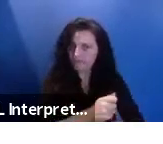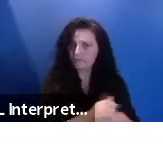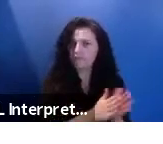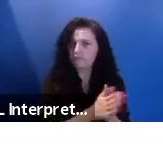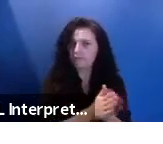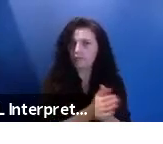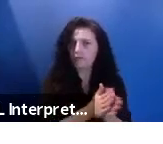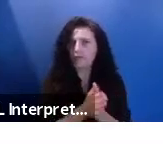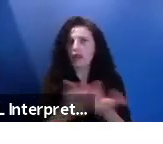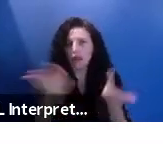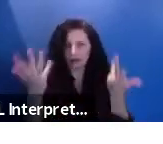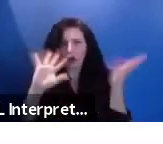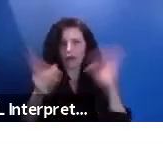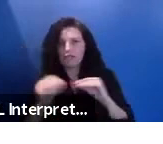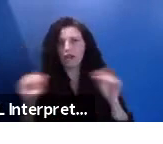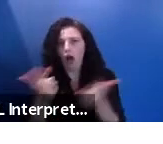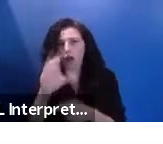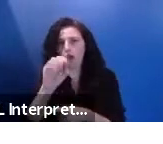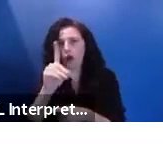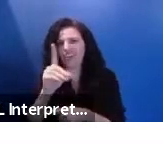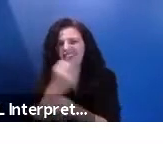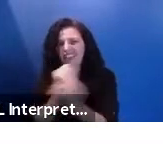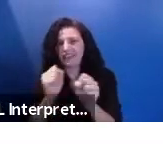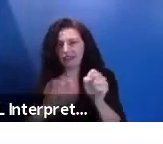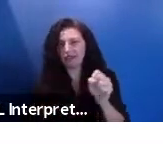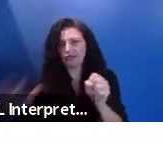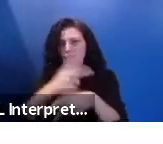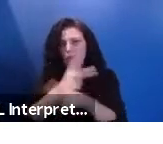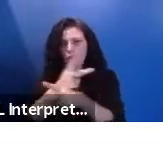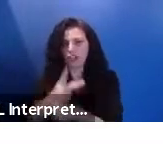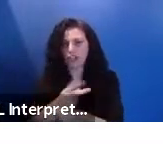Also making sure that PPE is provided for and used by all of the cast and crew,